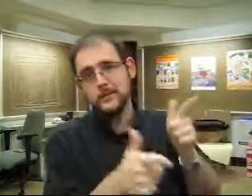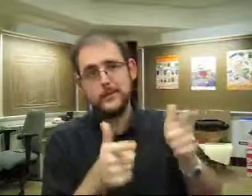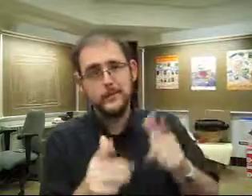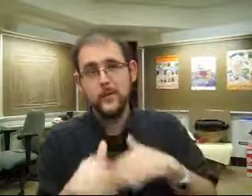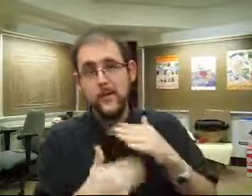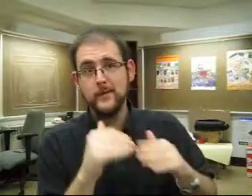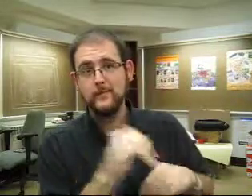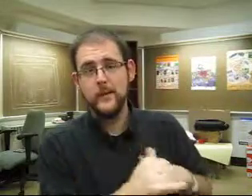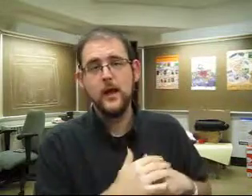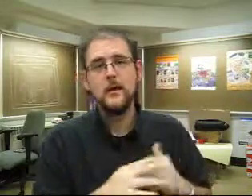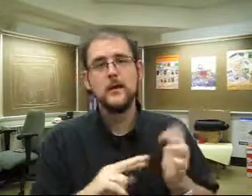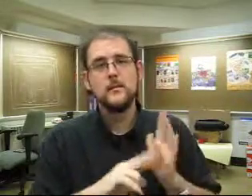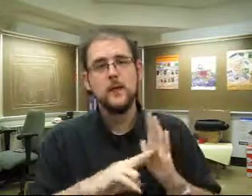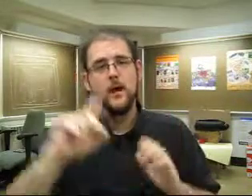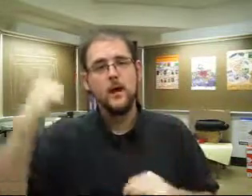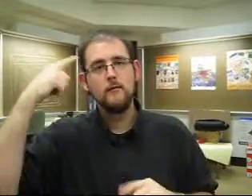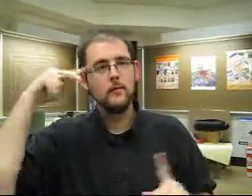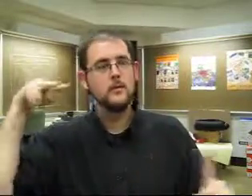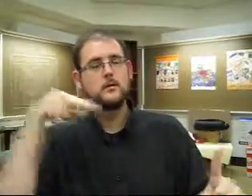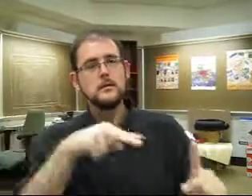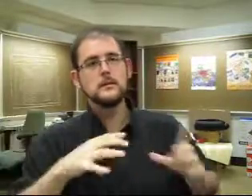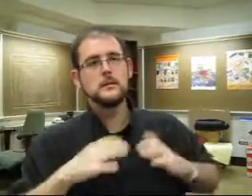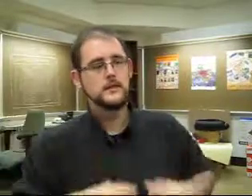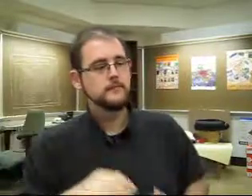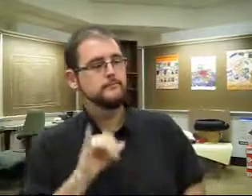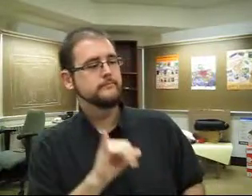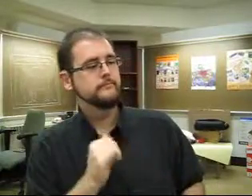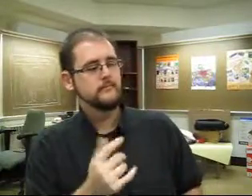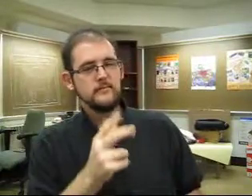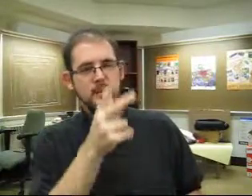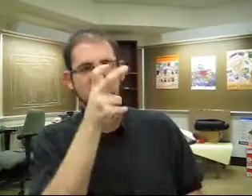protest that led to the massacre suggests that the government perceives its citizens as